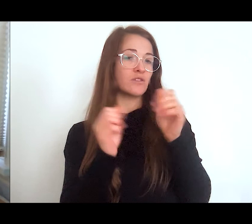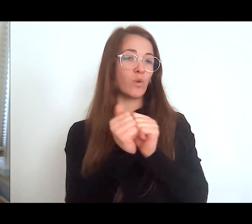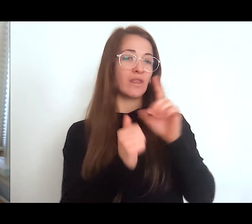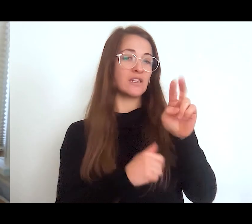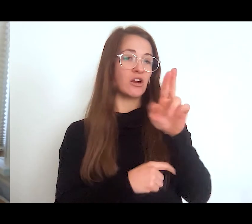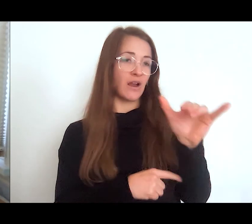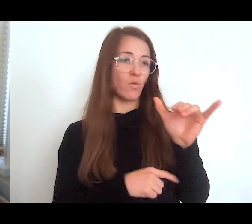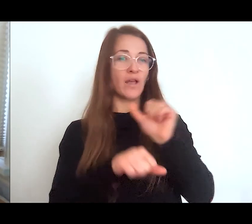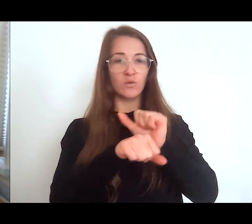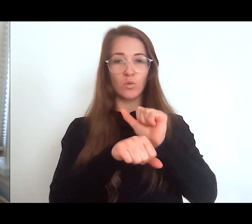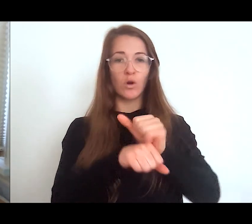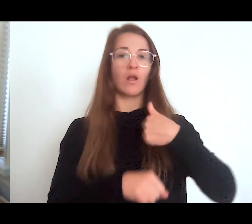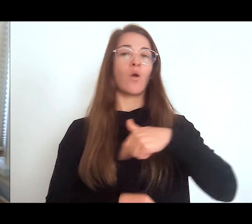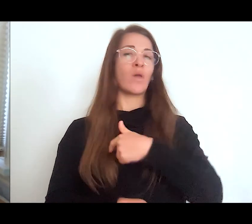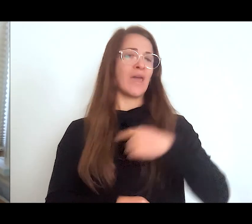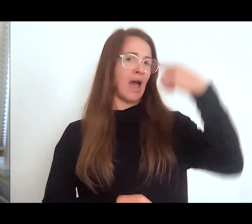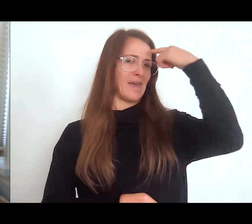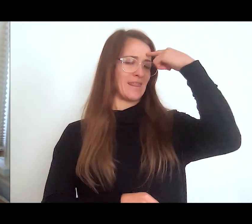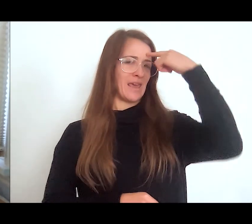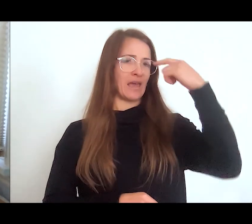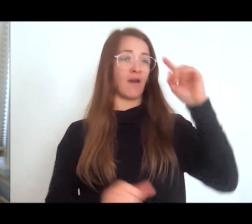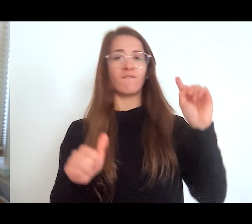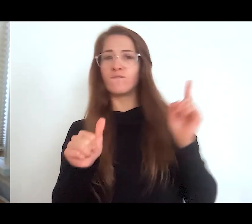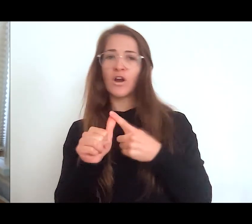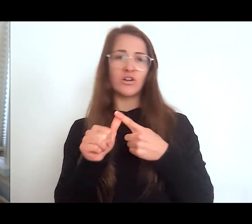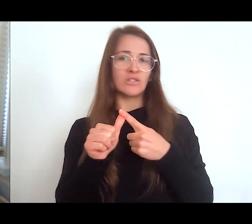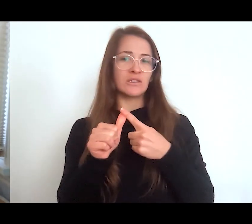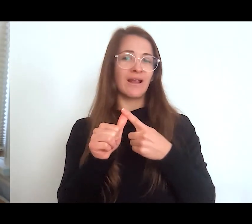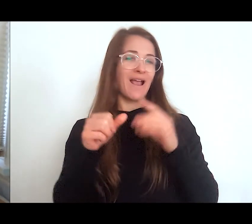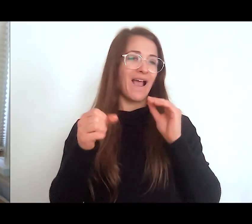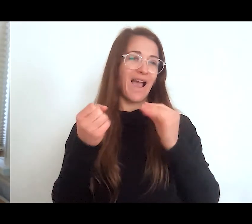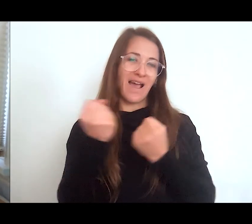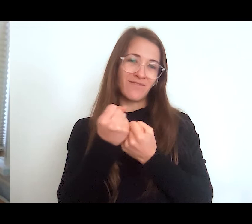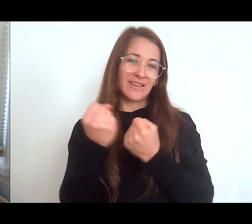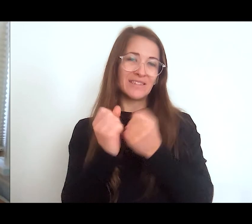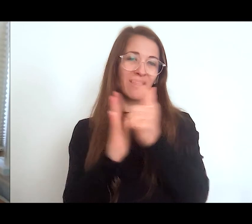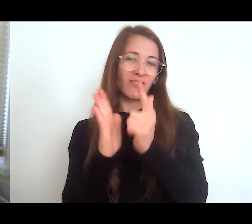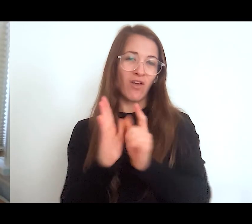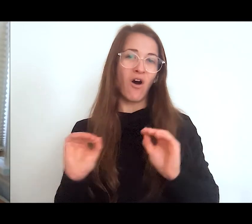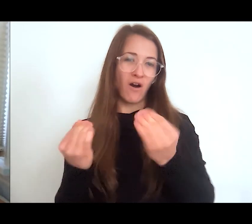SO FOR A LITTLE BIT OF CONTEXT WITH DRNY WORK, WE ARE FIRST AND